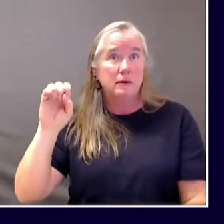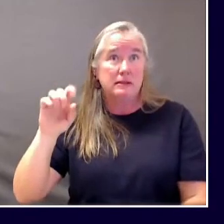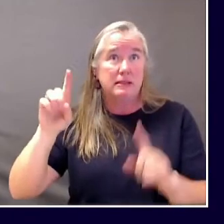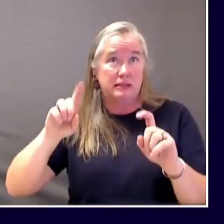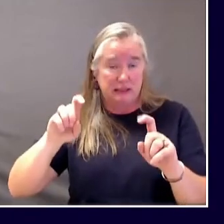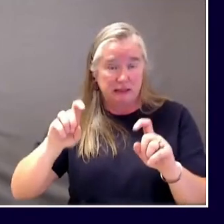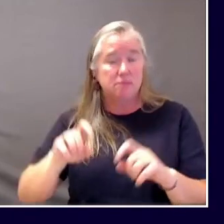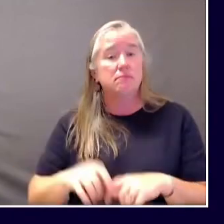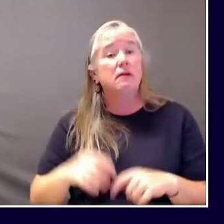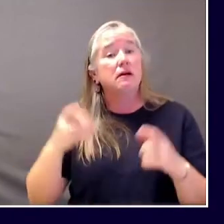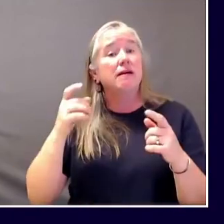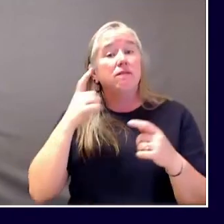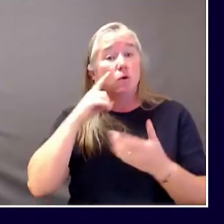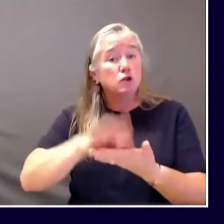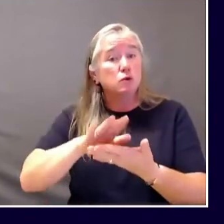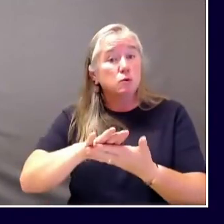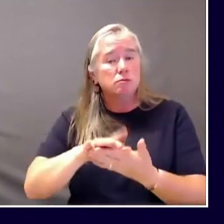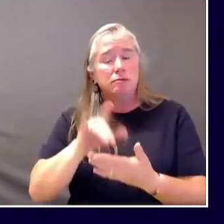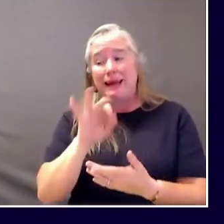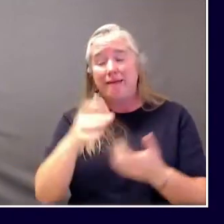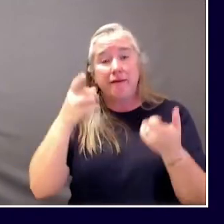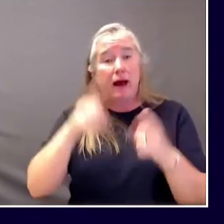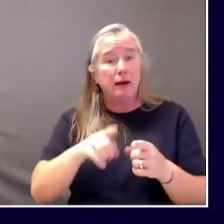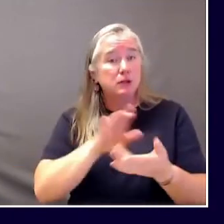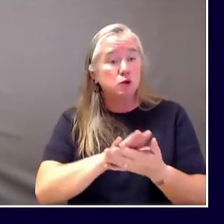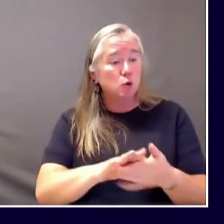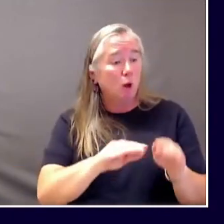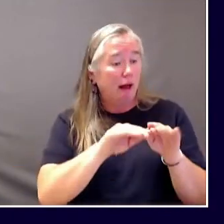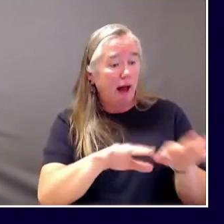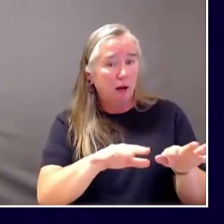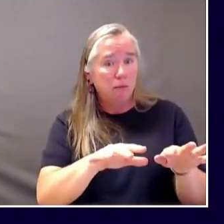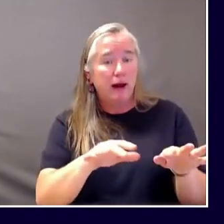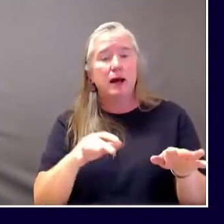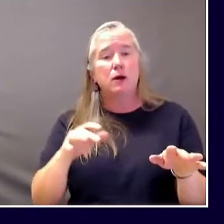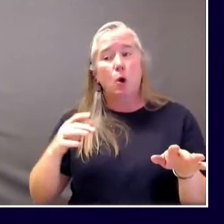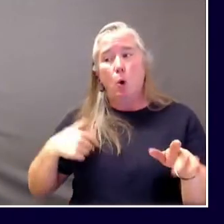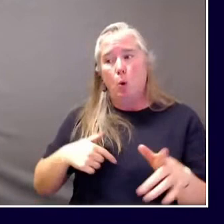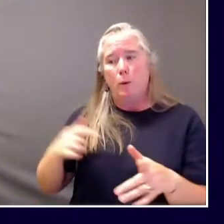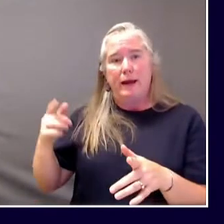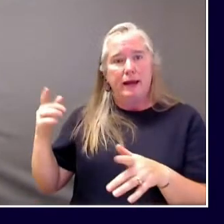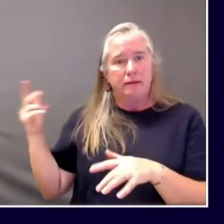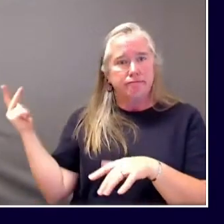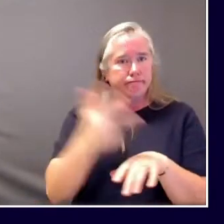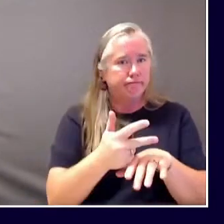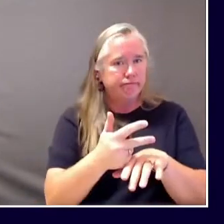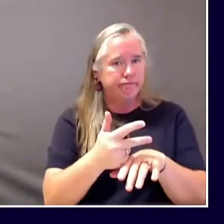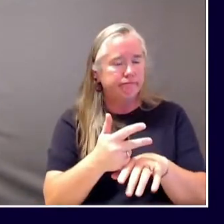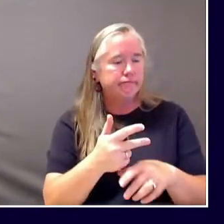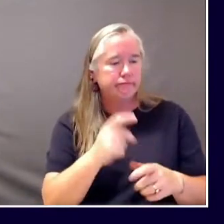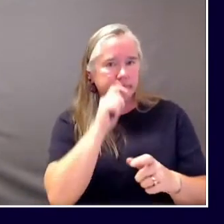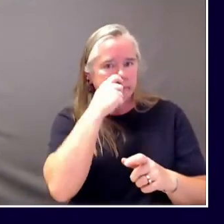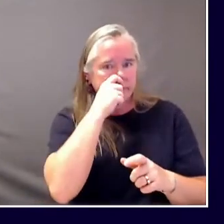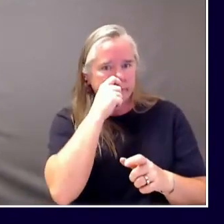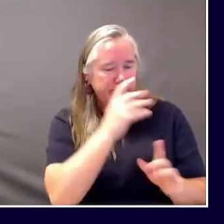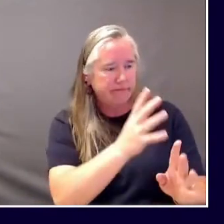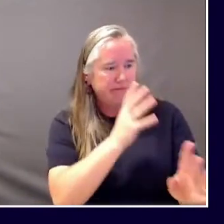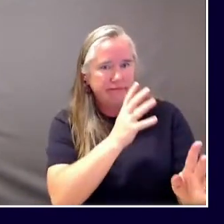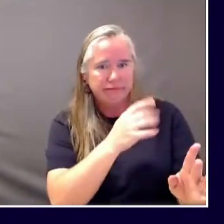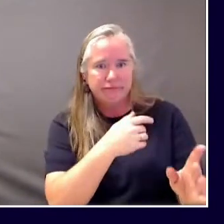outbreak we can figure out ways to bring people to the school to